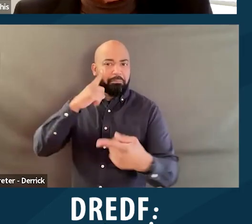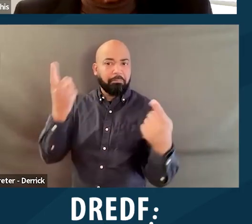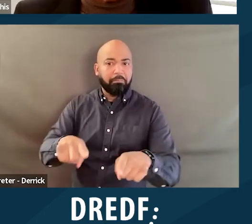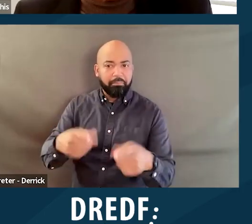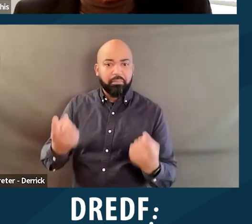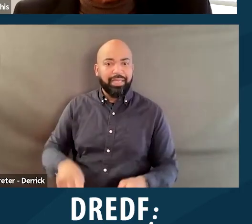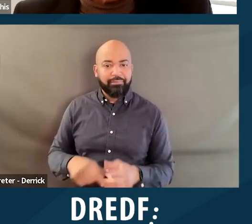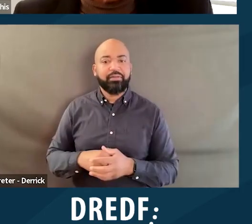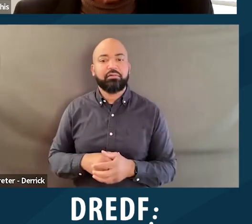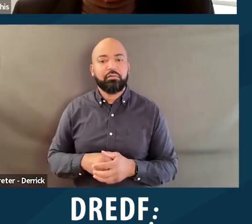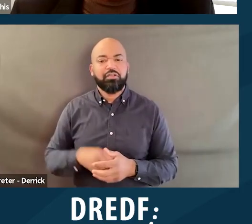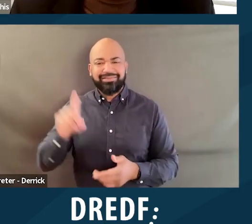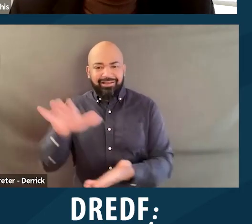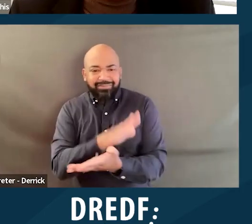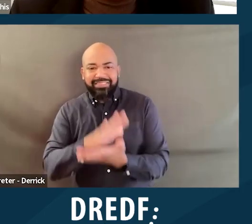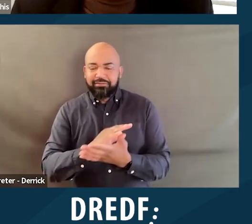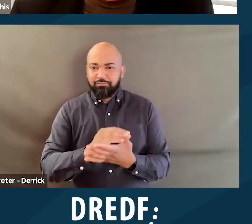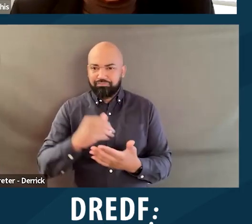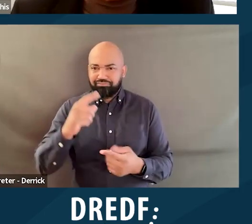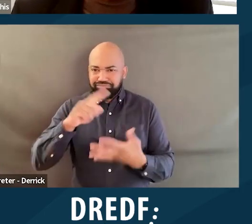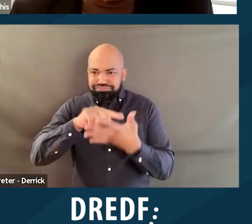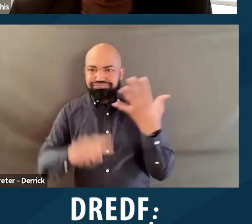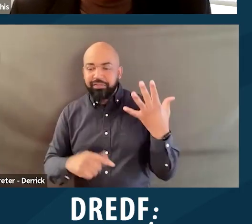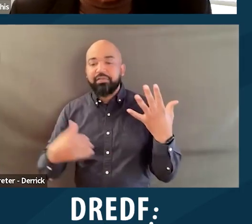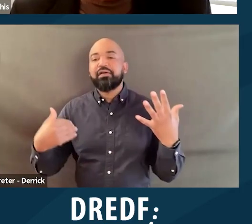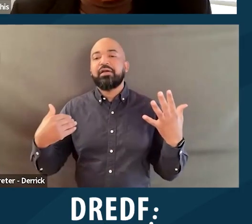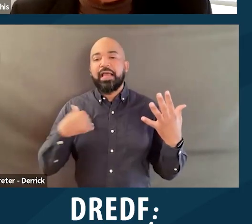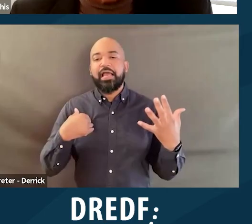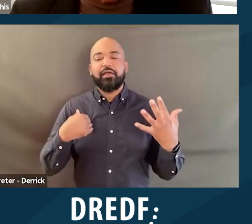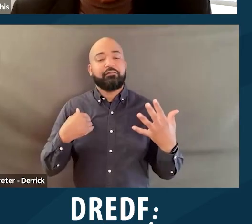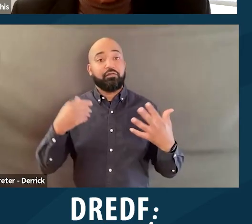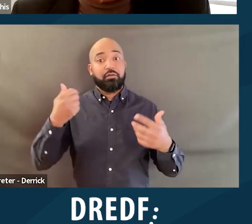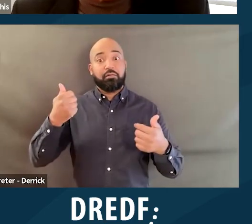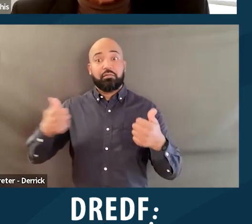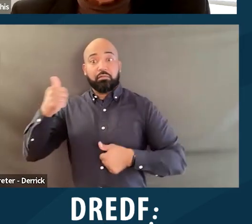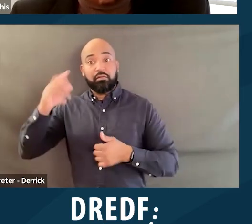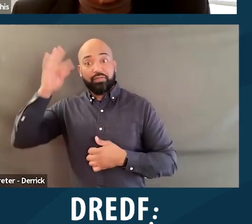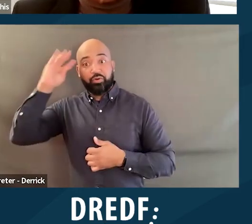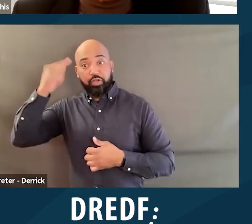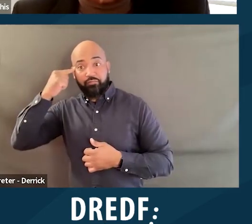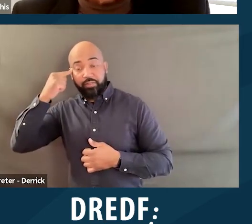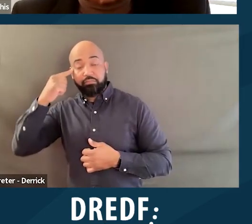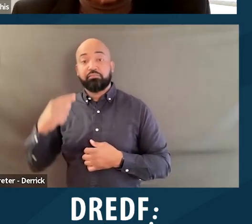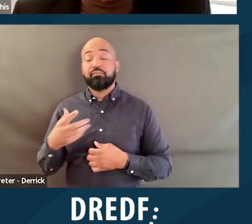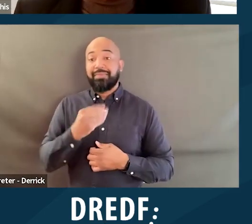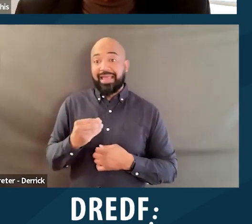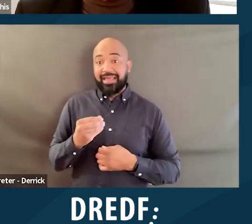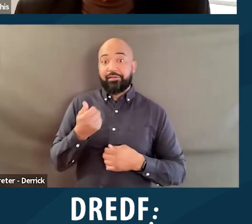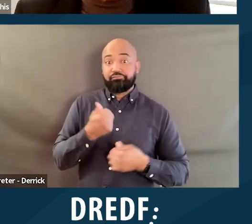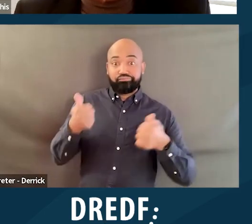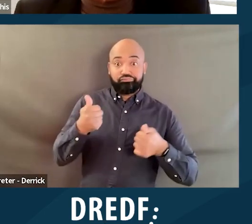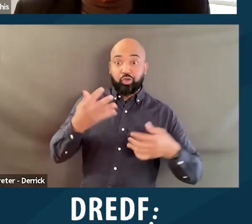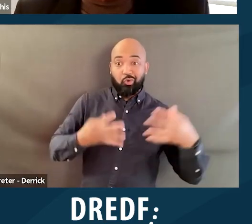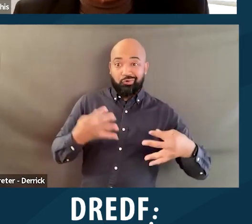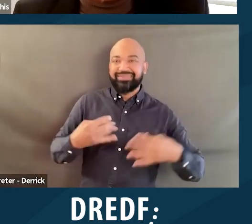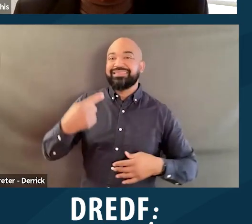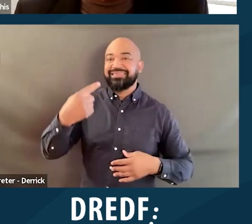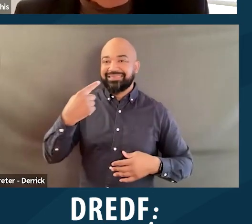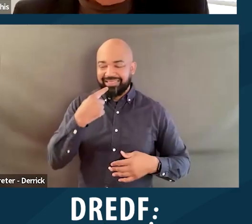all of these well ‑‑ all of these pieces of guidance from the Government and from